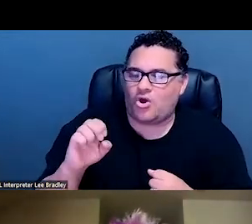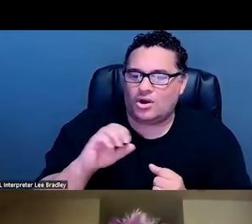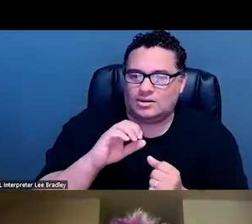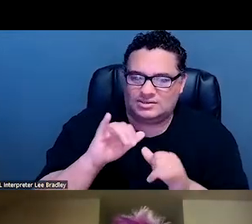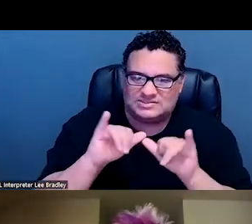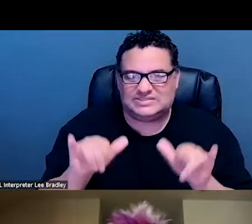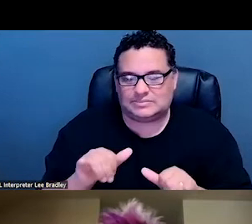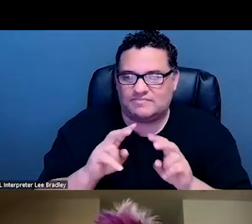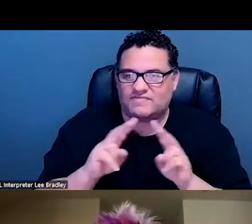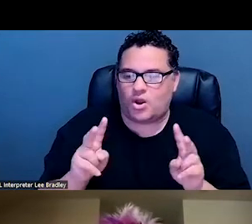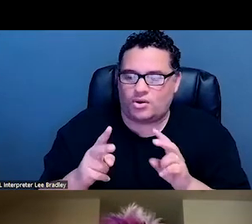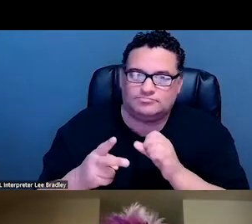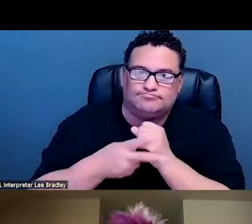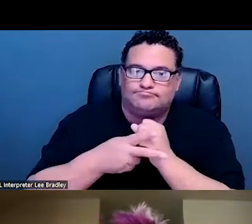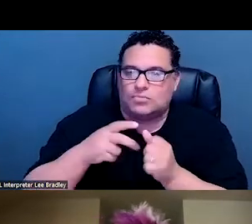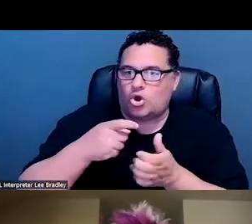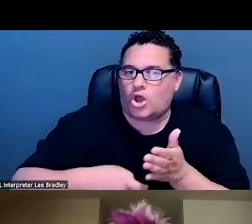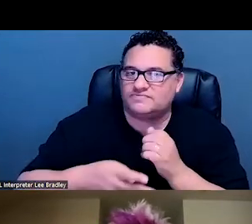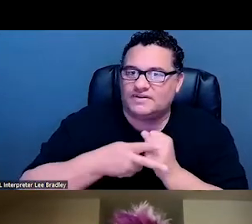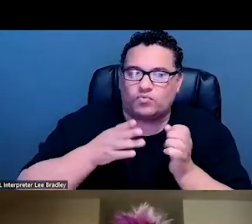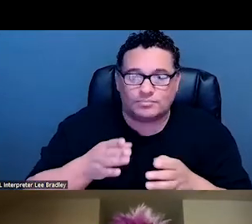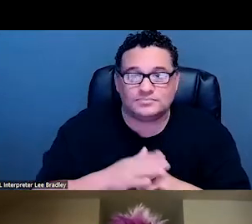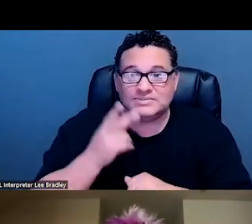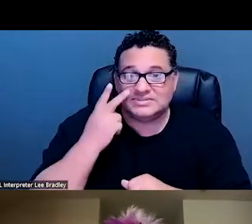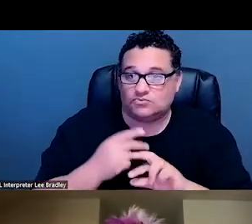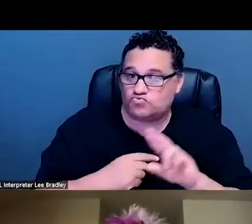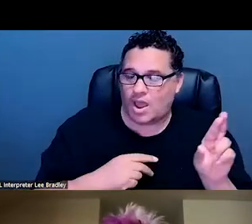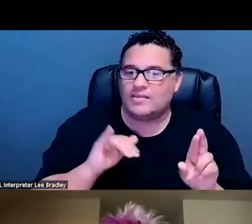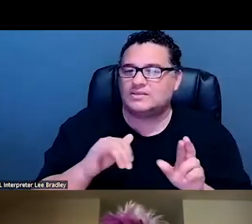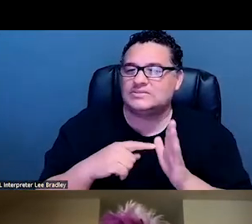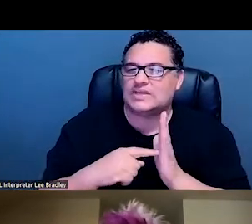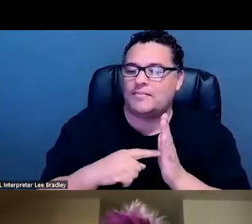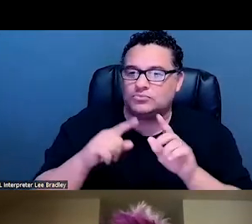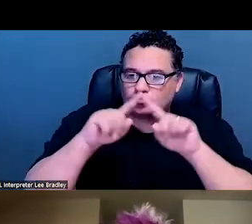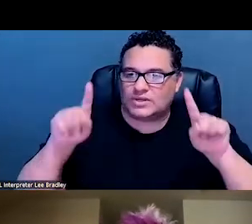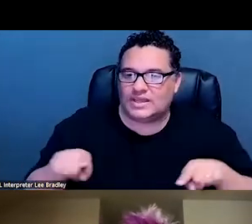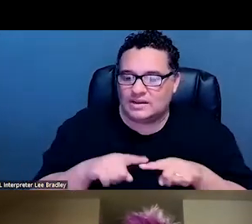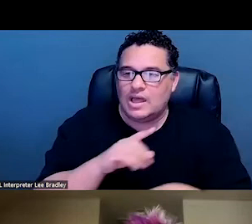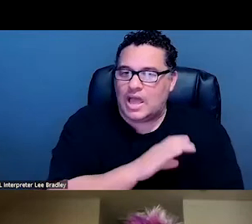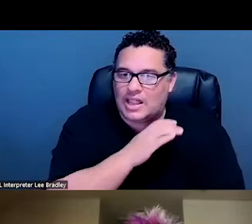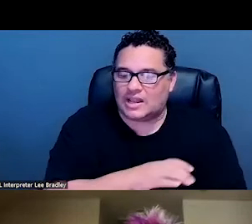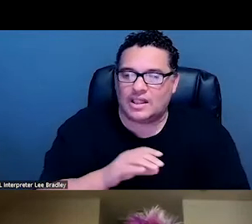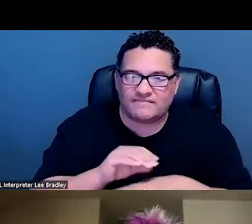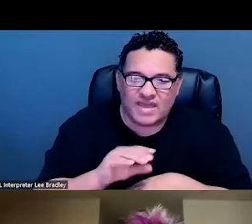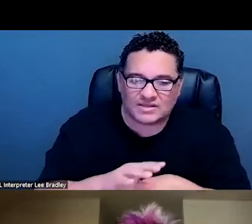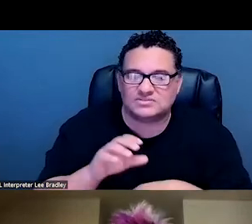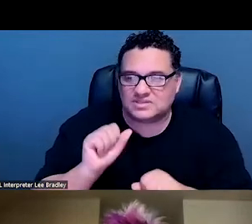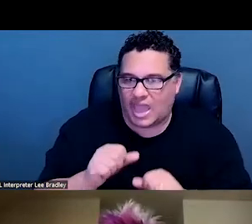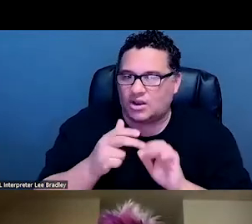SCREEN ON THE RIGHT IS A SAMPLE SCREEN OF CLINICAL EFFECTS THAT CAN BE, CODED, CARDIO, GI SYSTEMS,